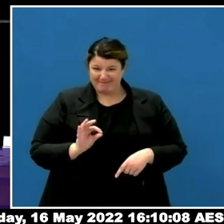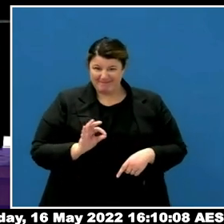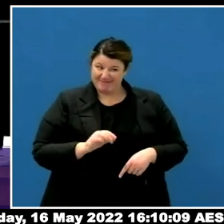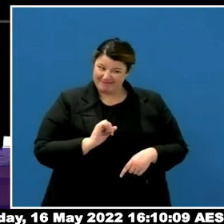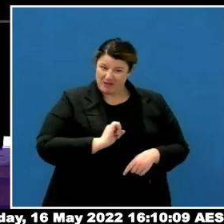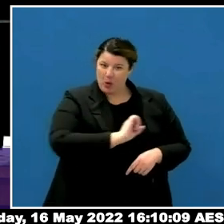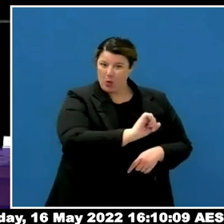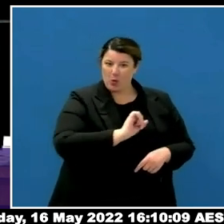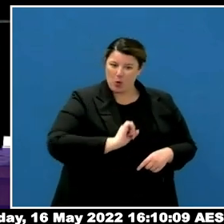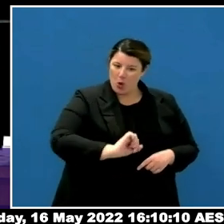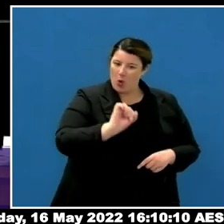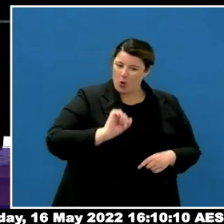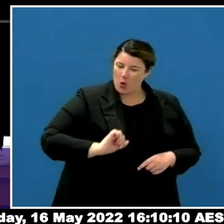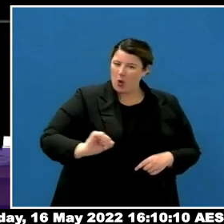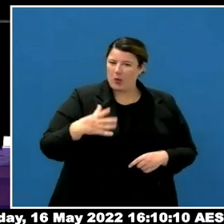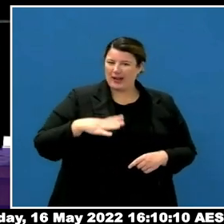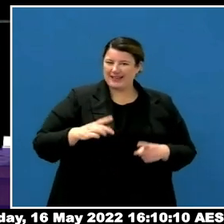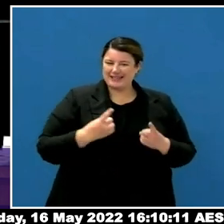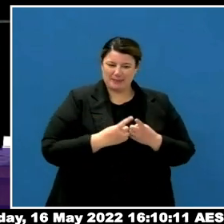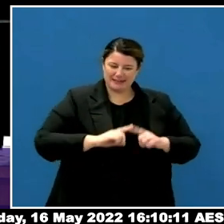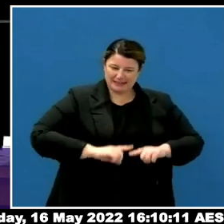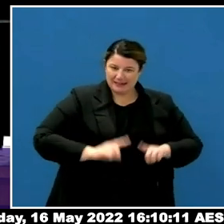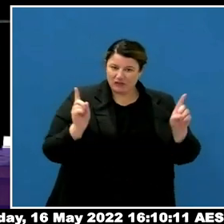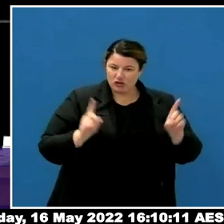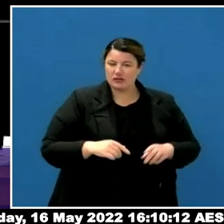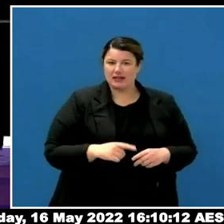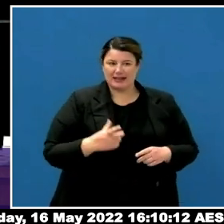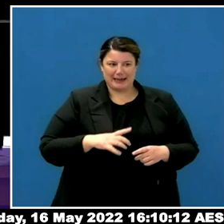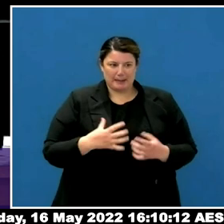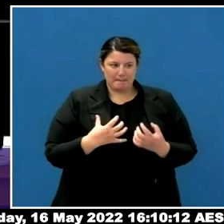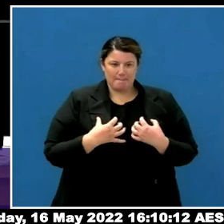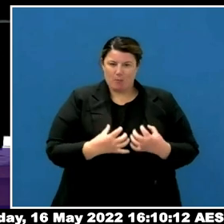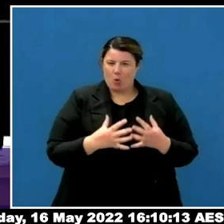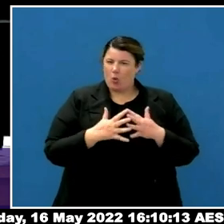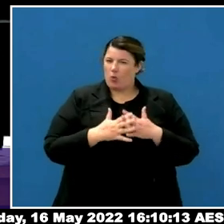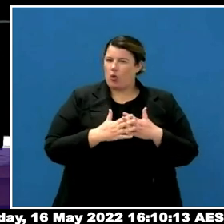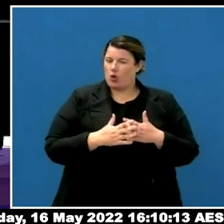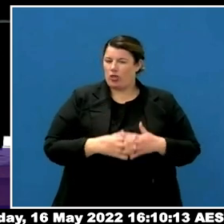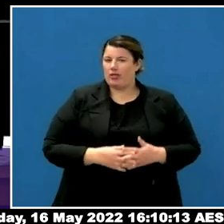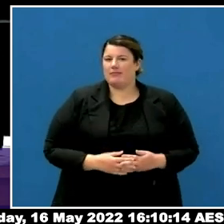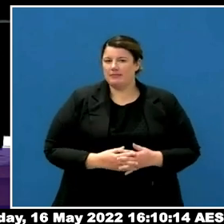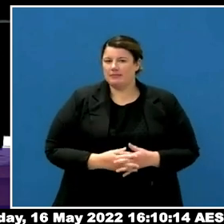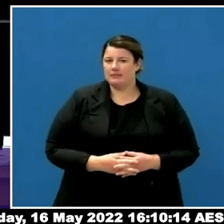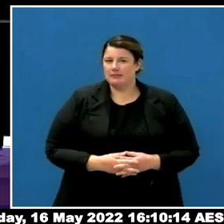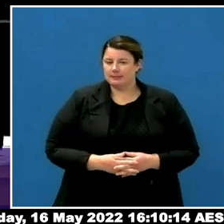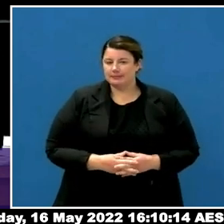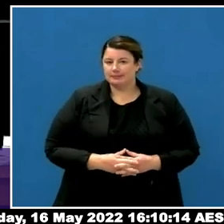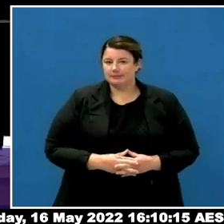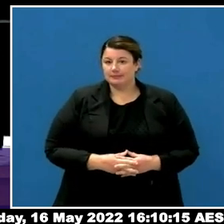They need something more - Thank you. than Afford. MR FOGARTY: And Rob?